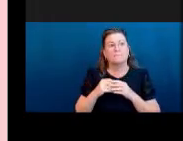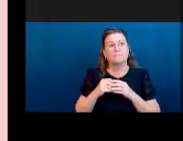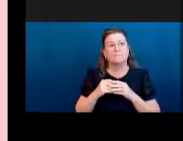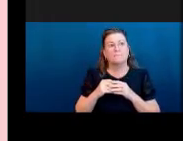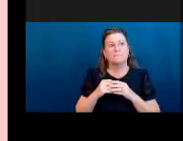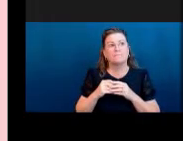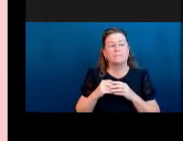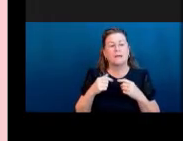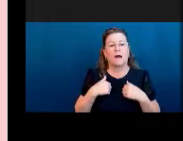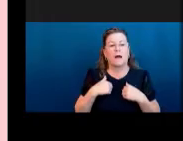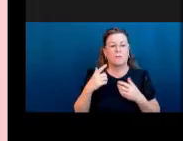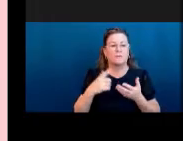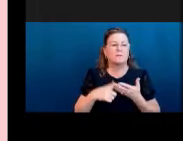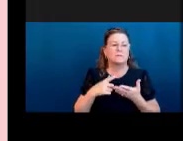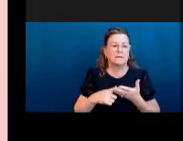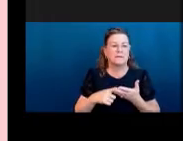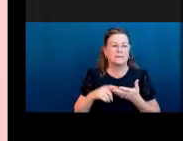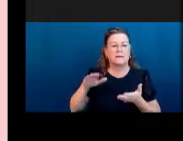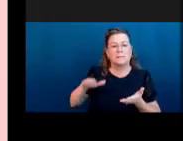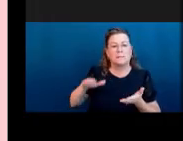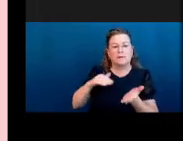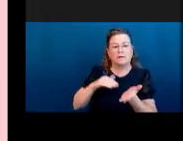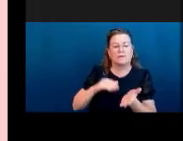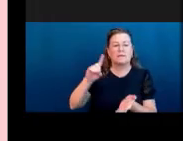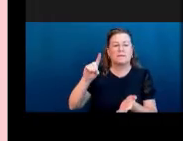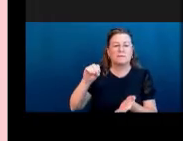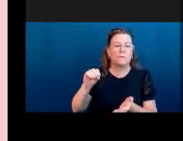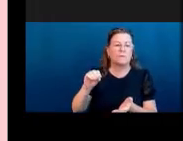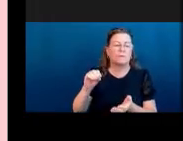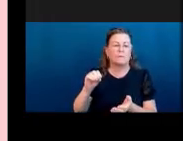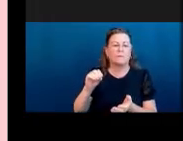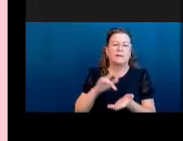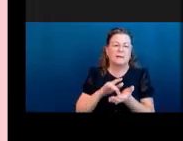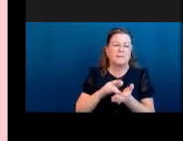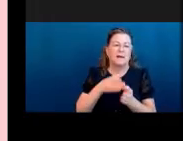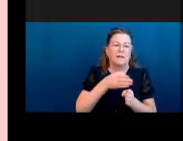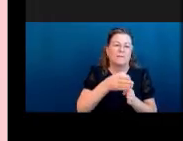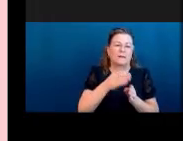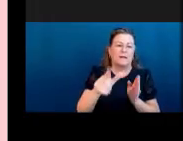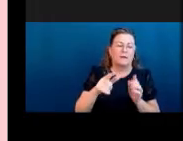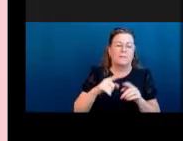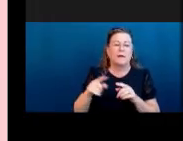go, I'll talk about pediatric feeding disorders in that medical domain. But if you are working with autistic children